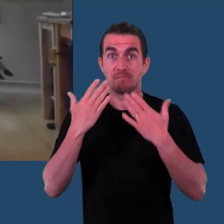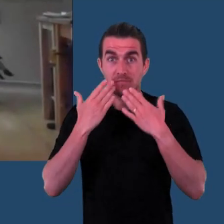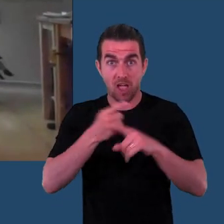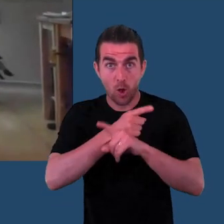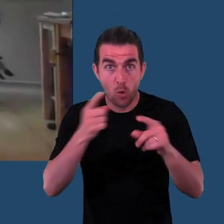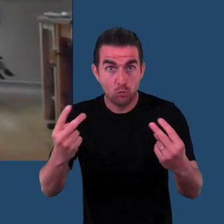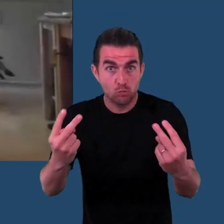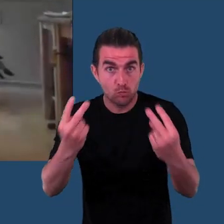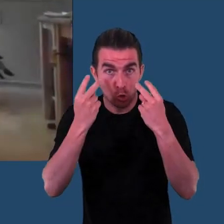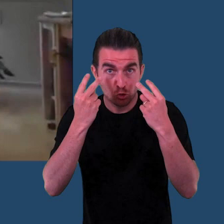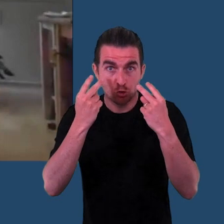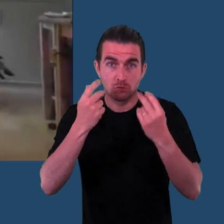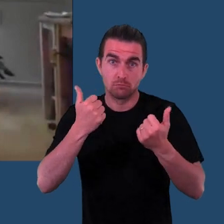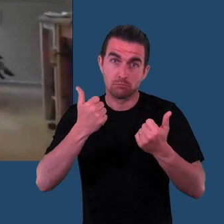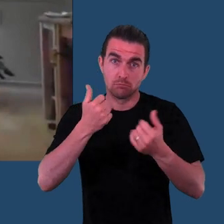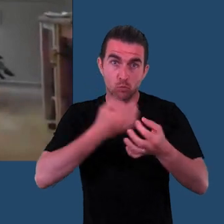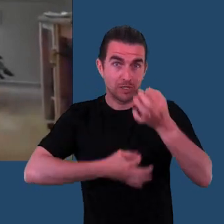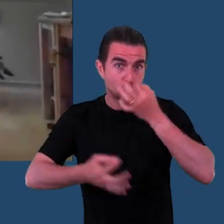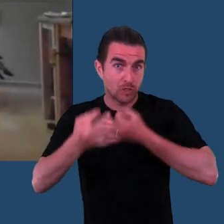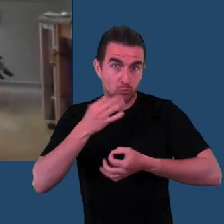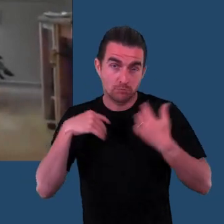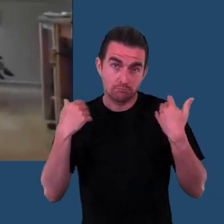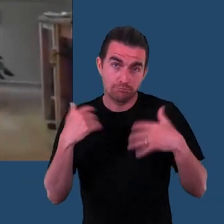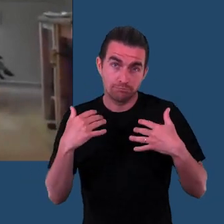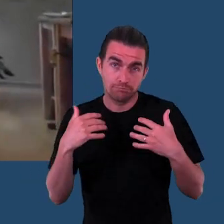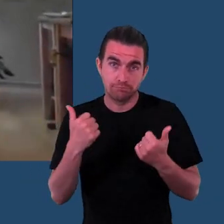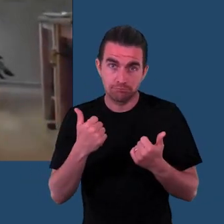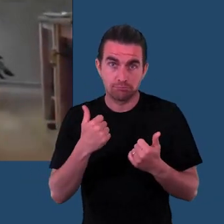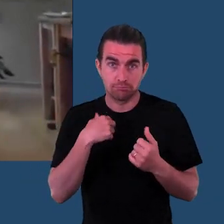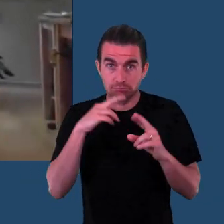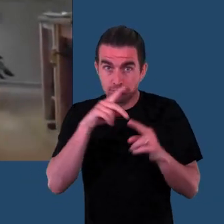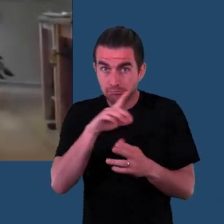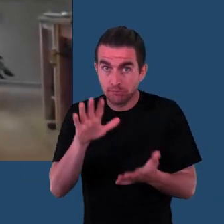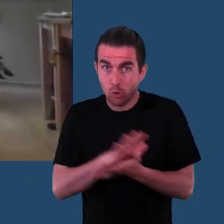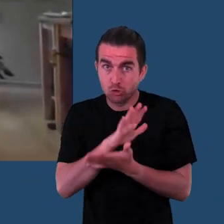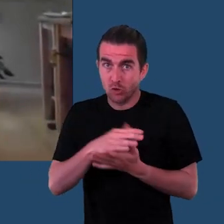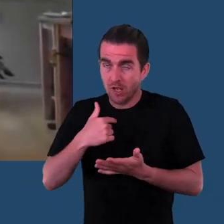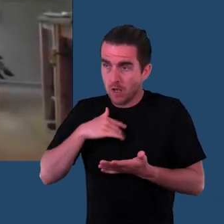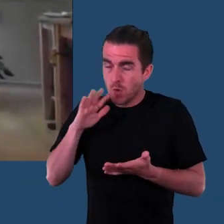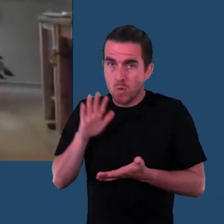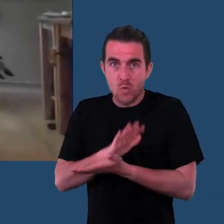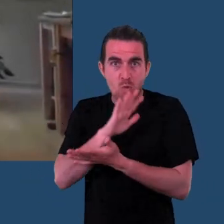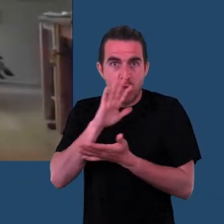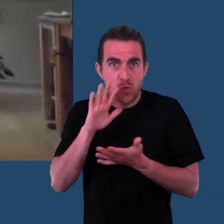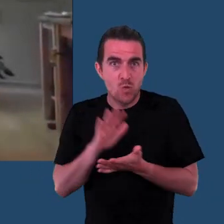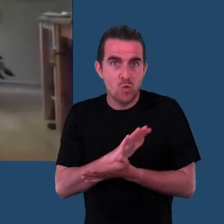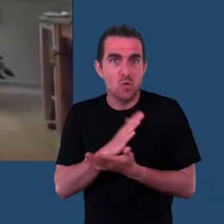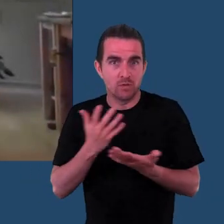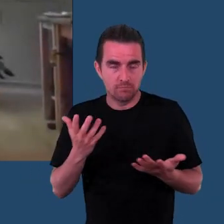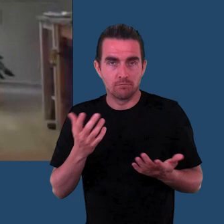And thank you to you, our viewers, for all of your fantastic questions. I hope that you enjoyed that as much as I did.